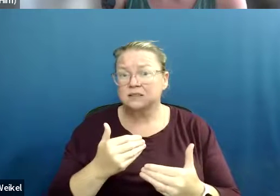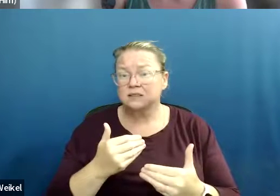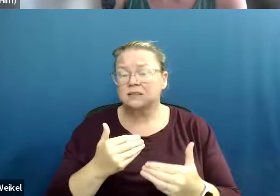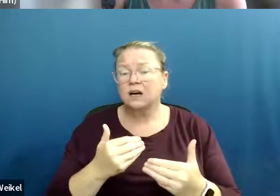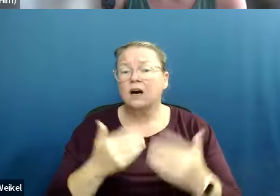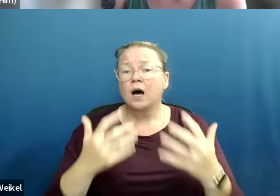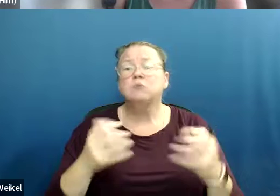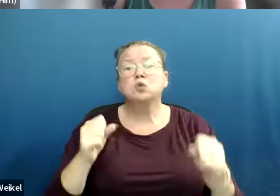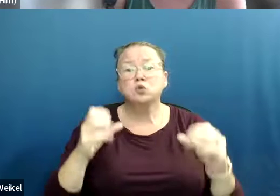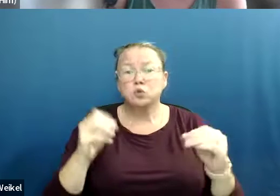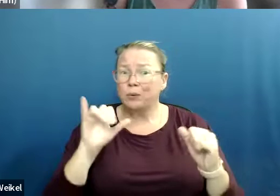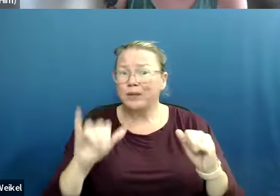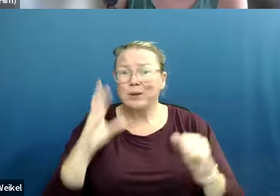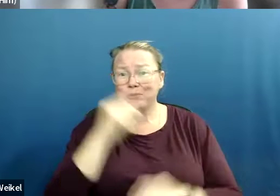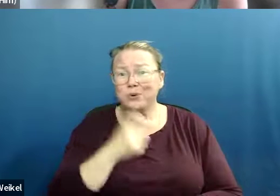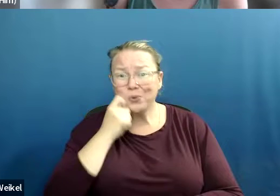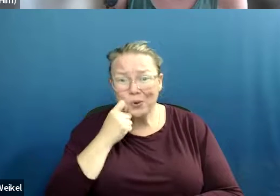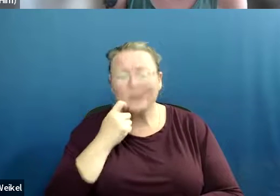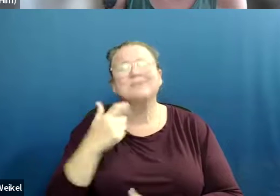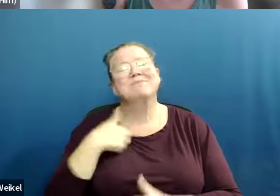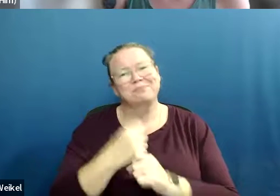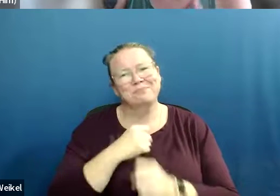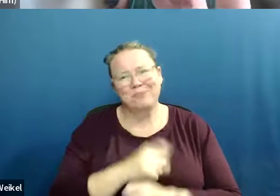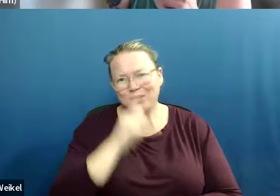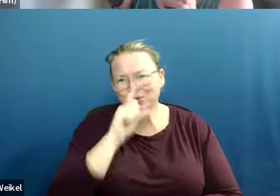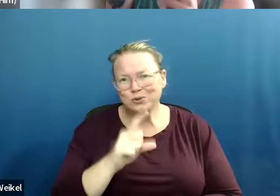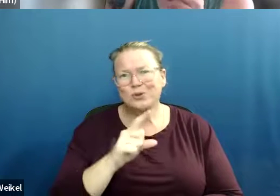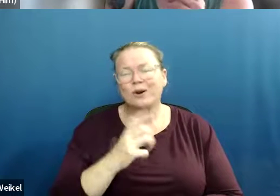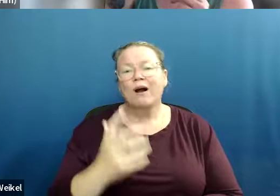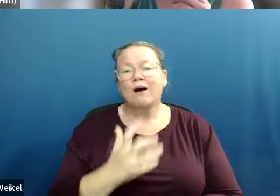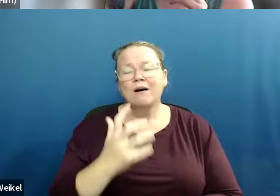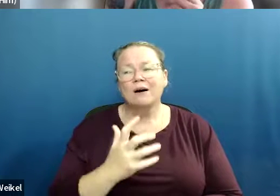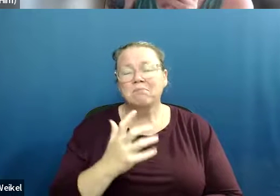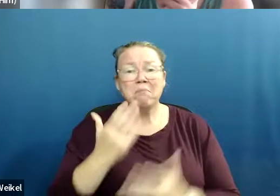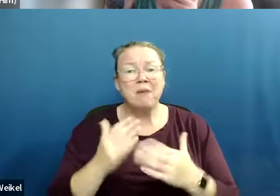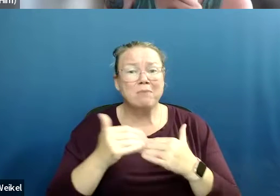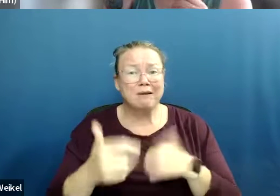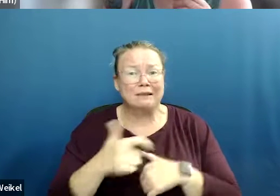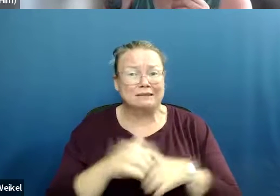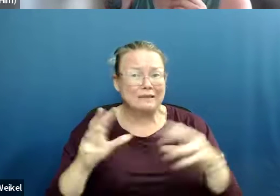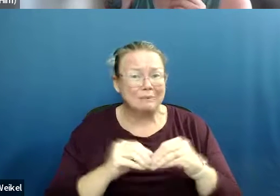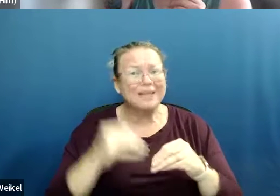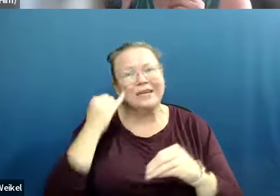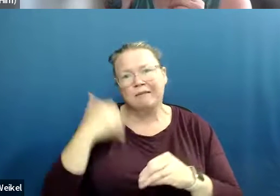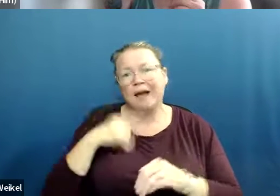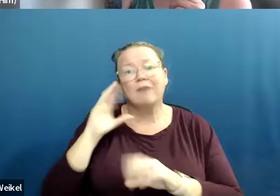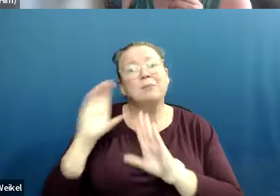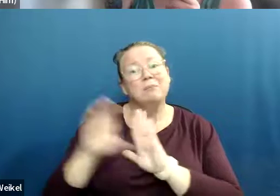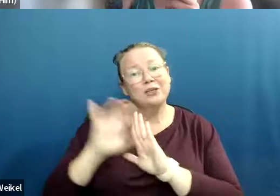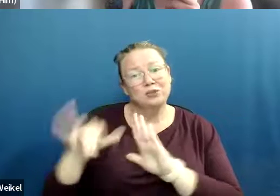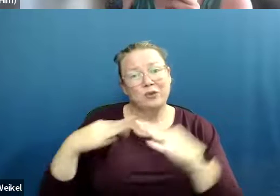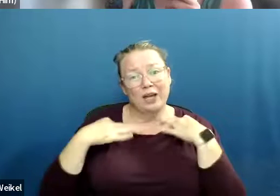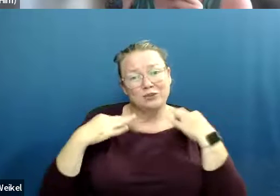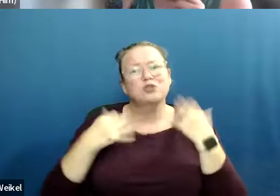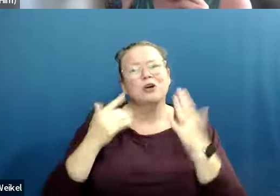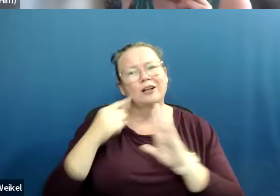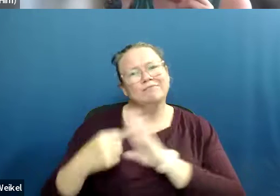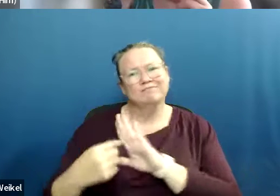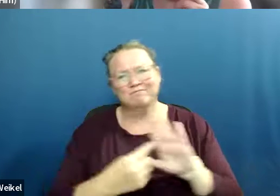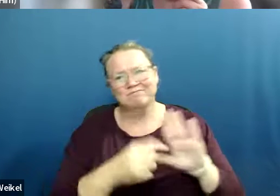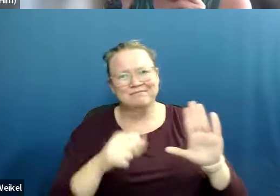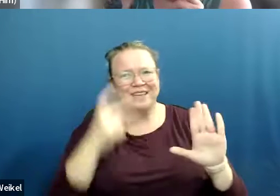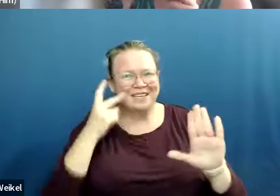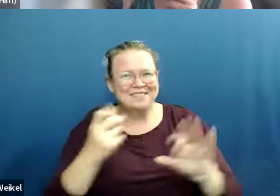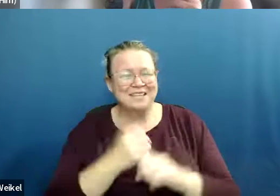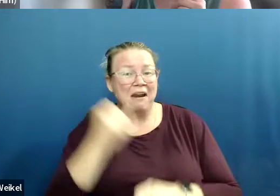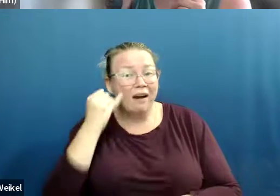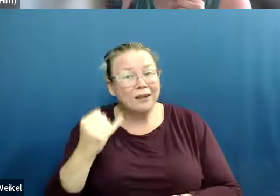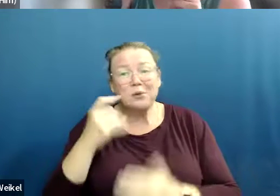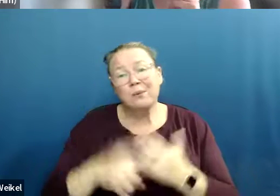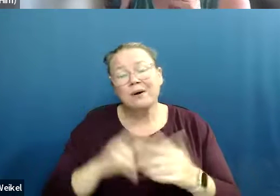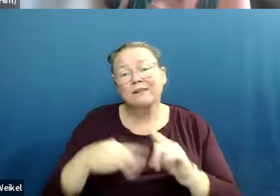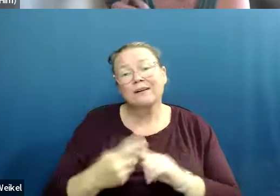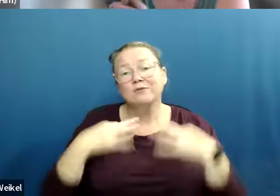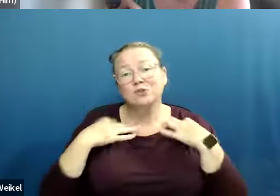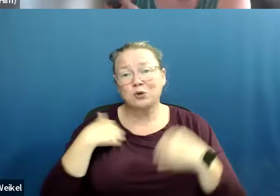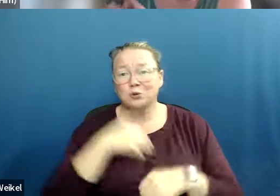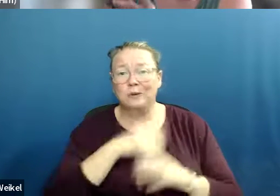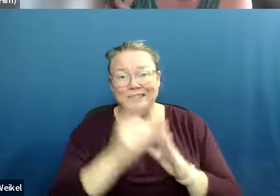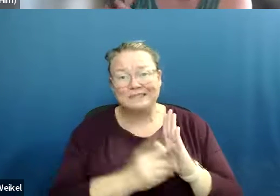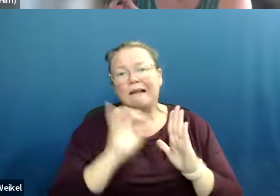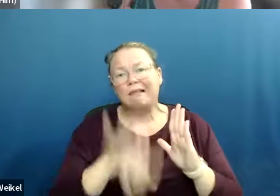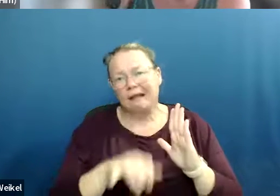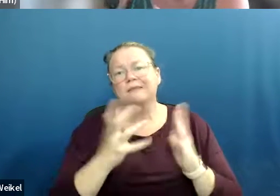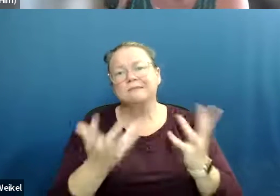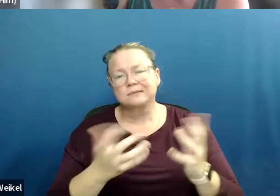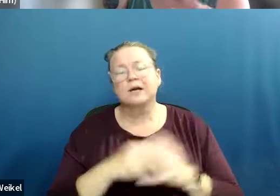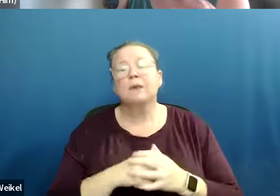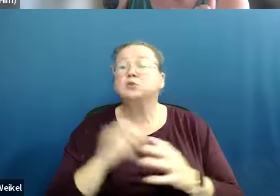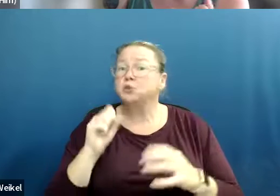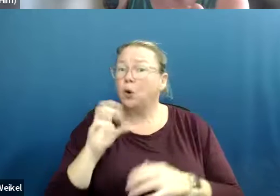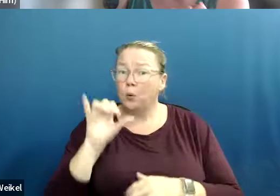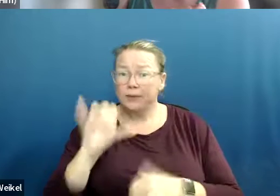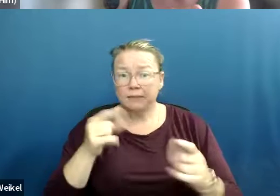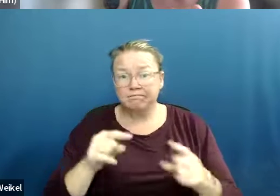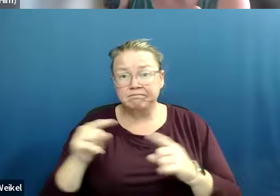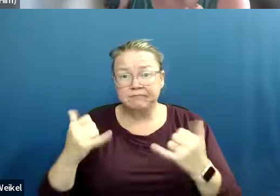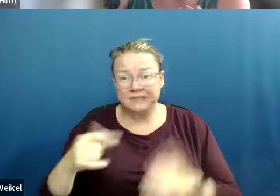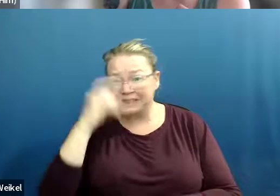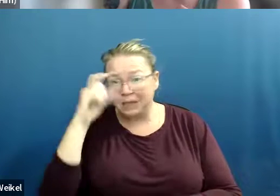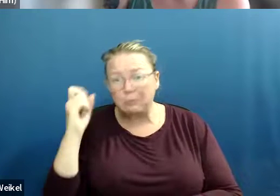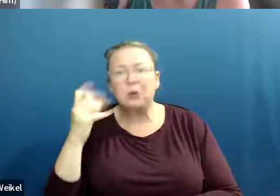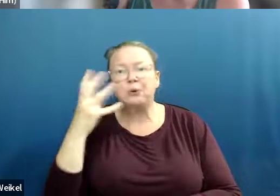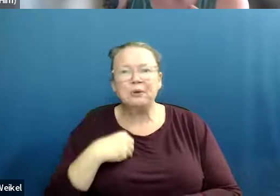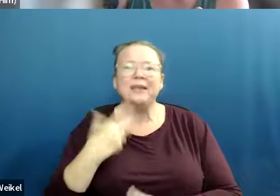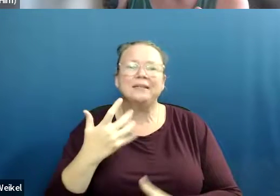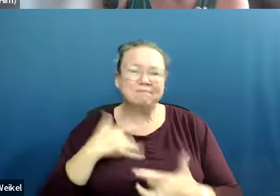Alan Cruz: So that's pretty cool. I'll make sure to maybe next time we meet I if I have a picture of shirt, I'll share it with you guys. Yeah, kind of see? Get an idea of what kind of the shirts we design and stuff like that? So that's what we got going on this summer. It's pretty exciting to